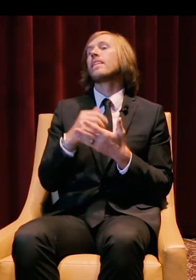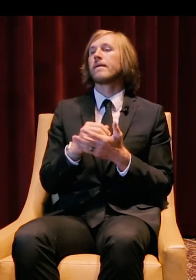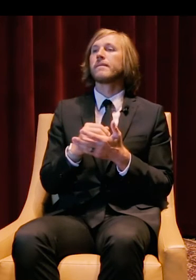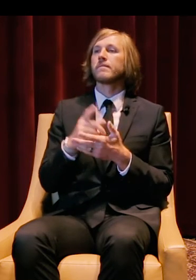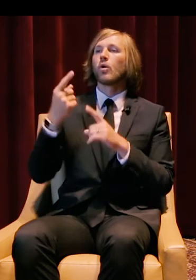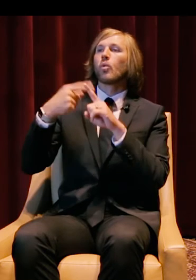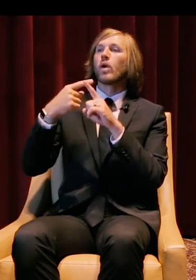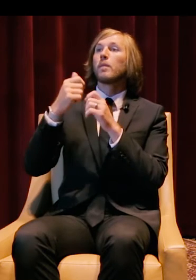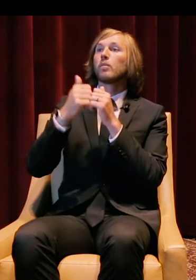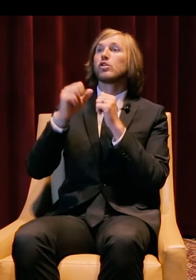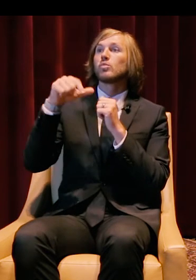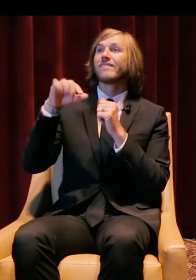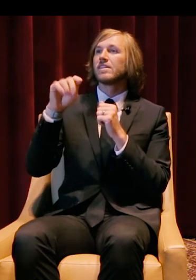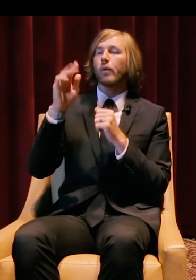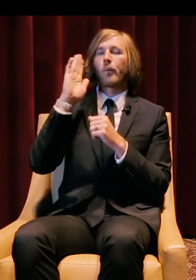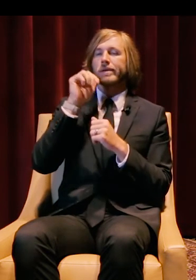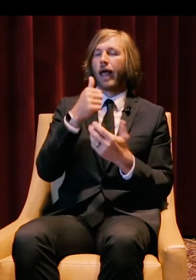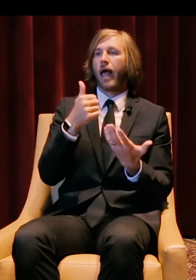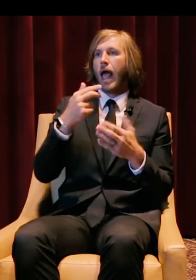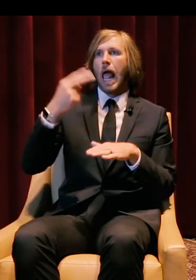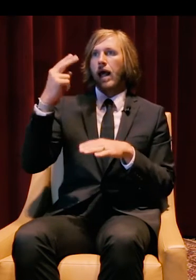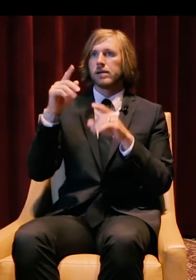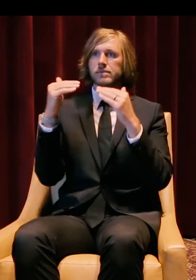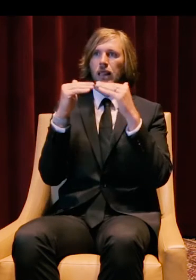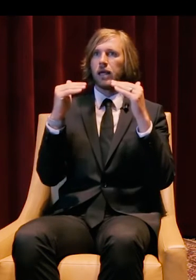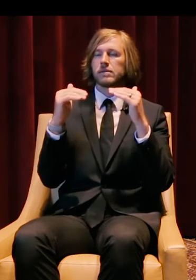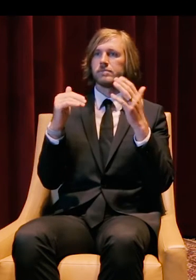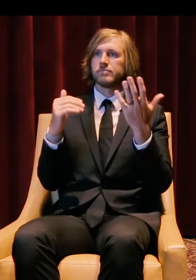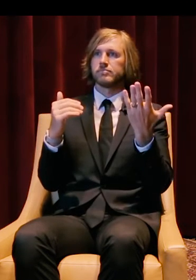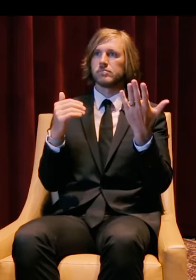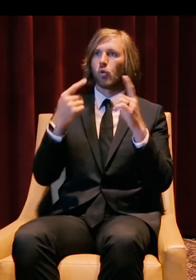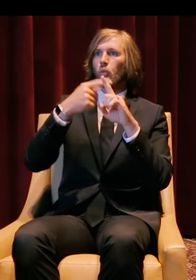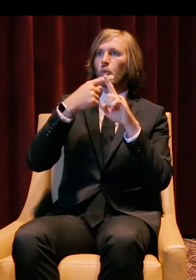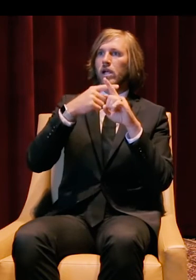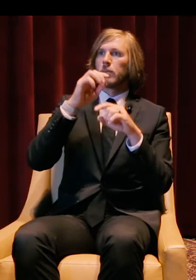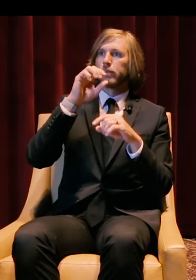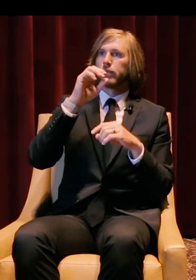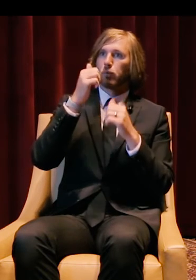the rents per square foot aren't going to be as high as the rents per square foot on a,